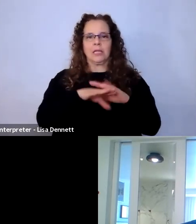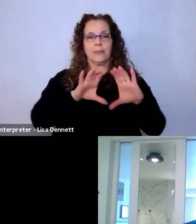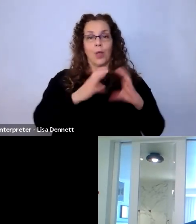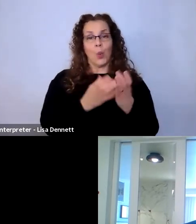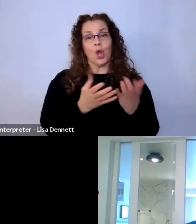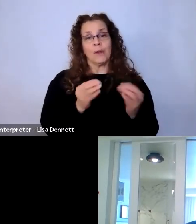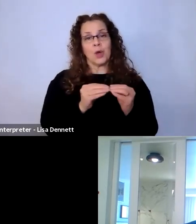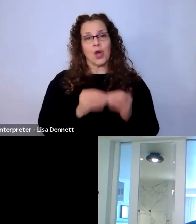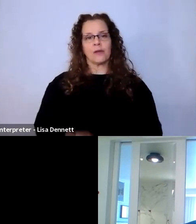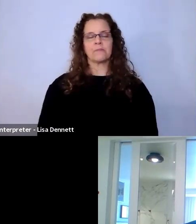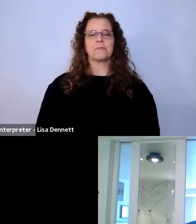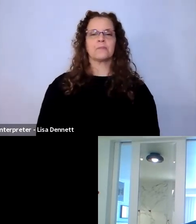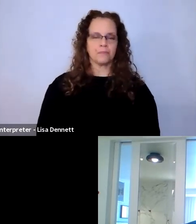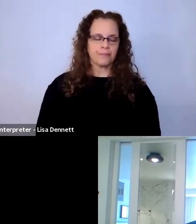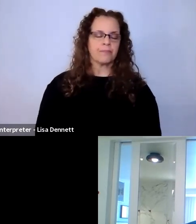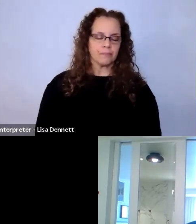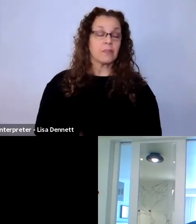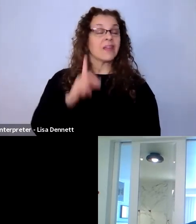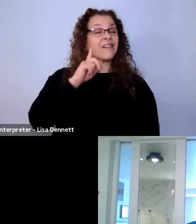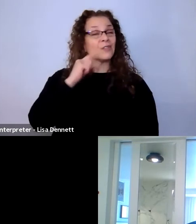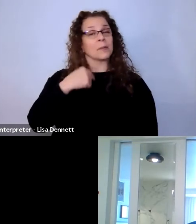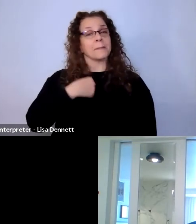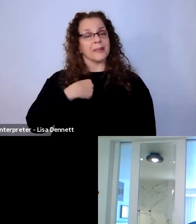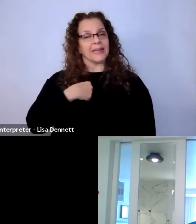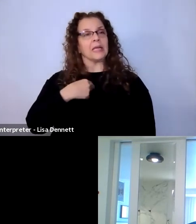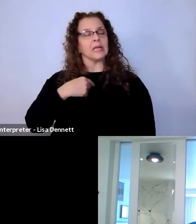Jennison Asuncion: So to commemorate gad what I would like everyone to do,